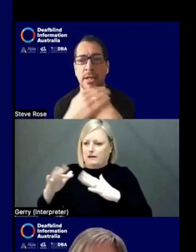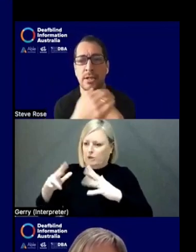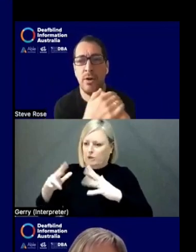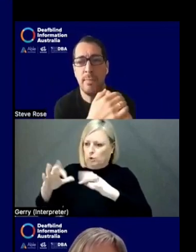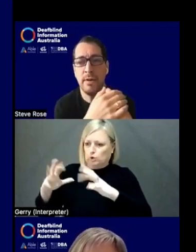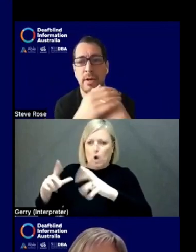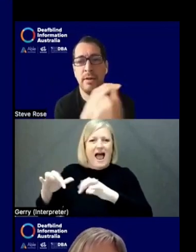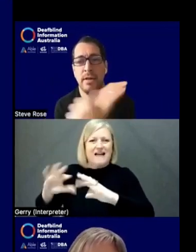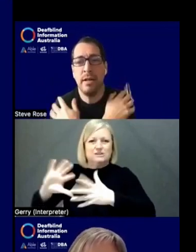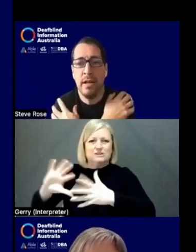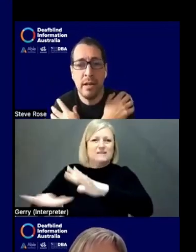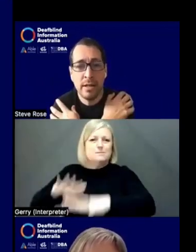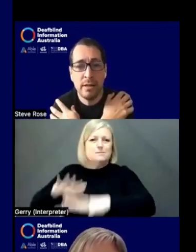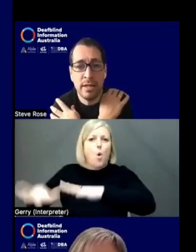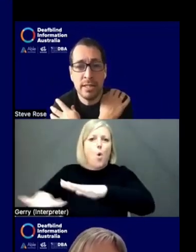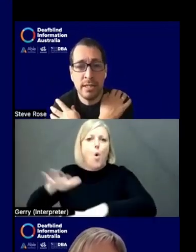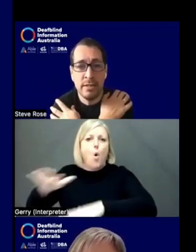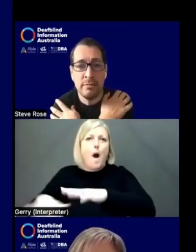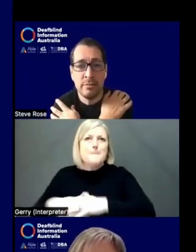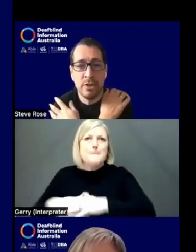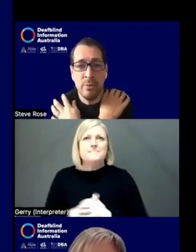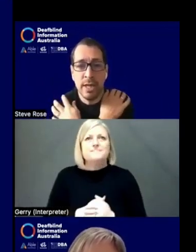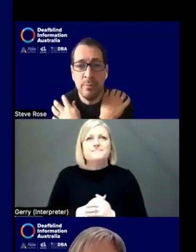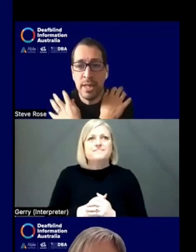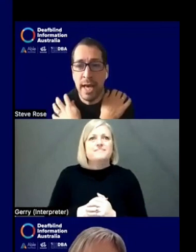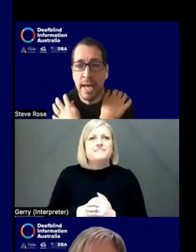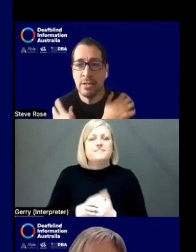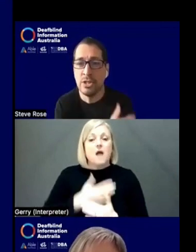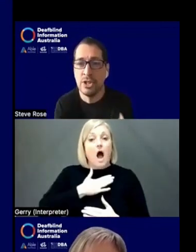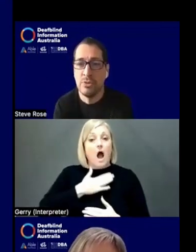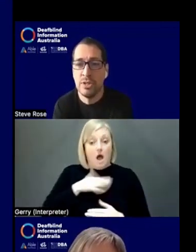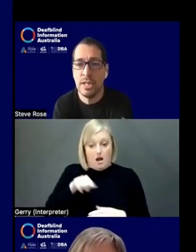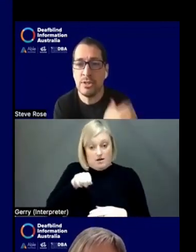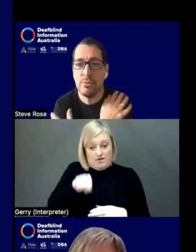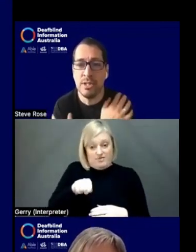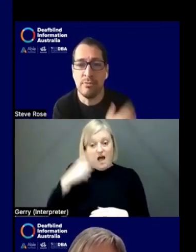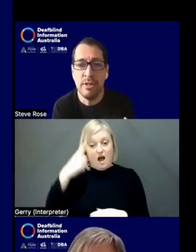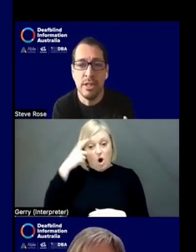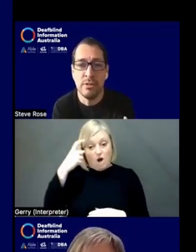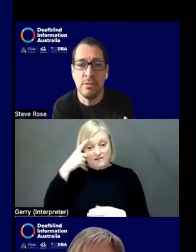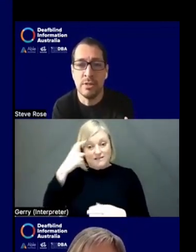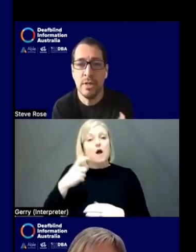So I like your idea of cueing in with the hand to the shoulder. That's always a really good,